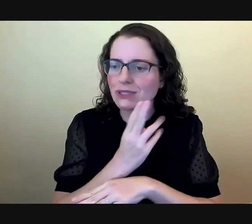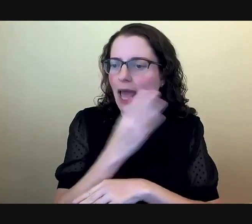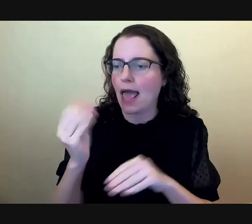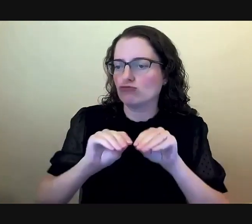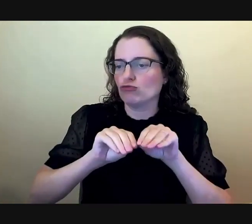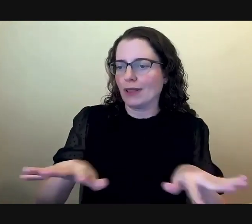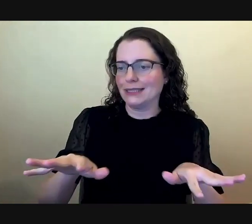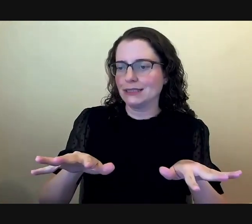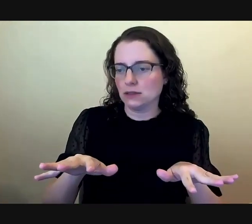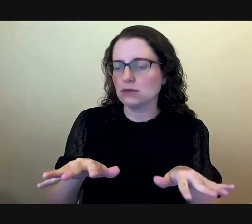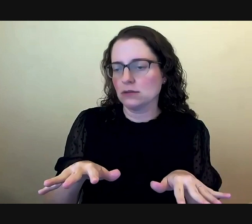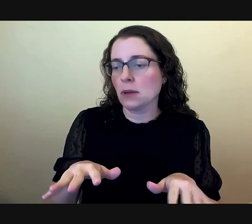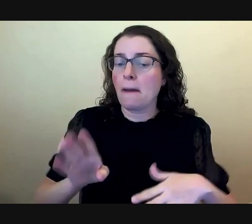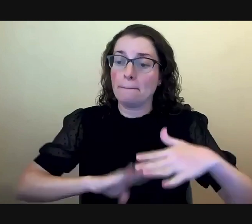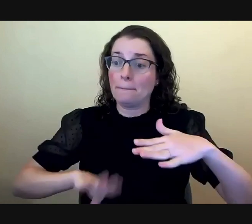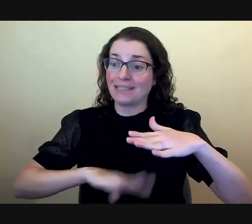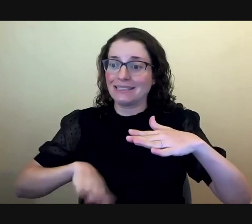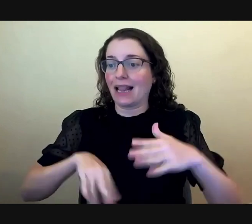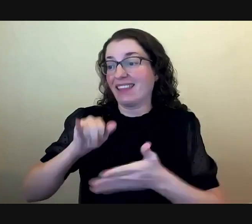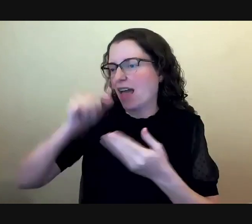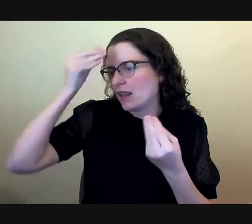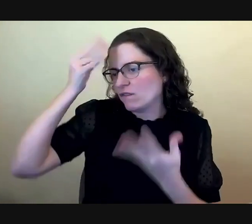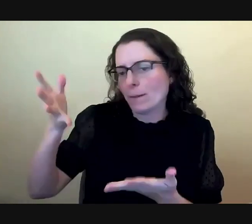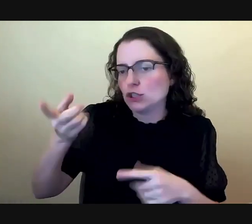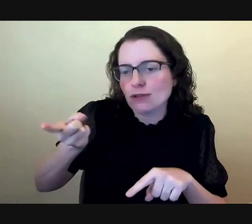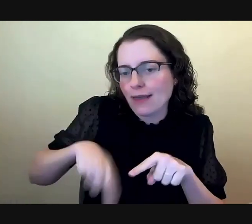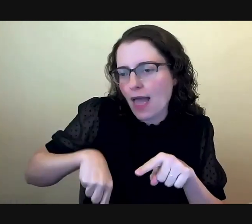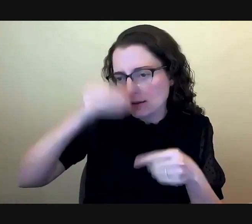to make sure that there is appropriate use and distribution of that information.